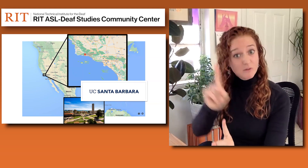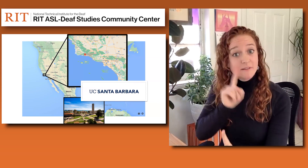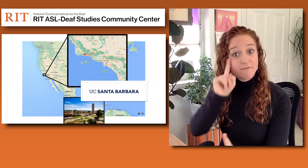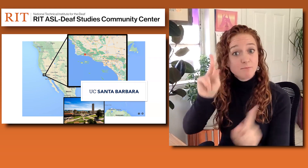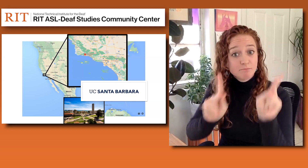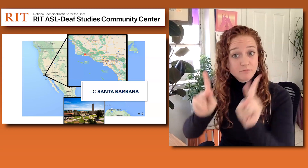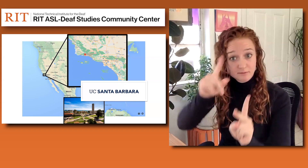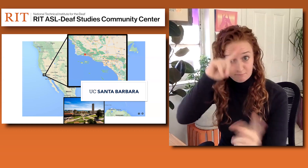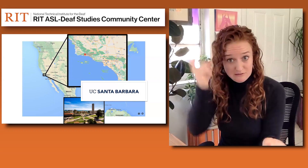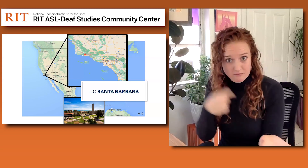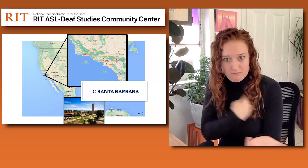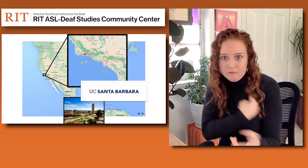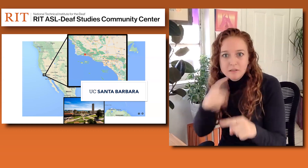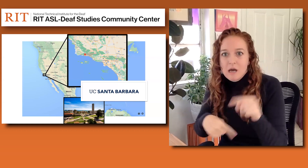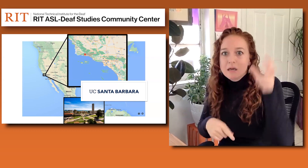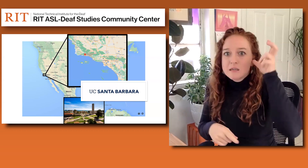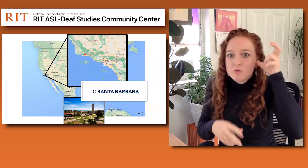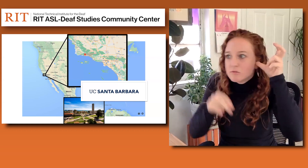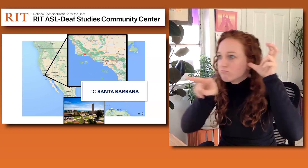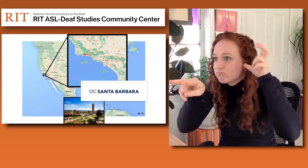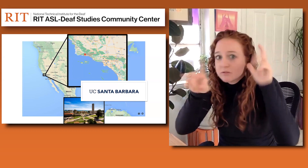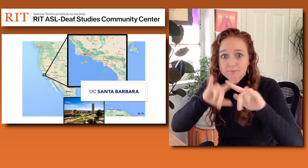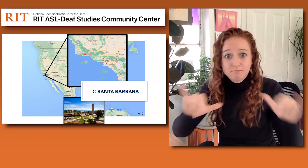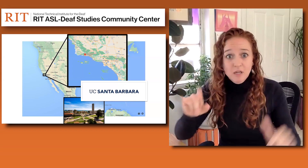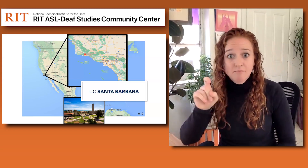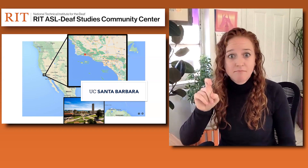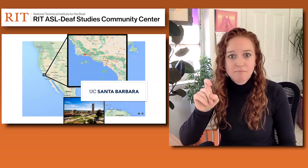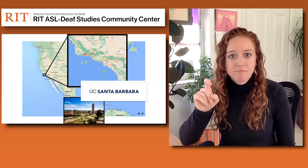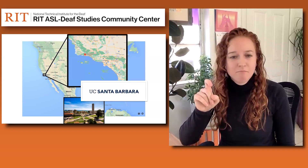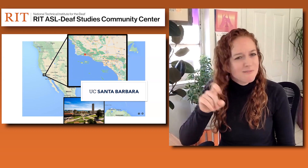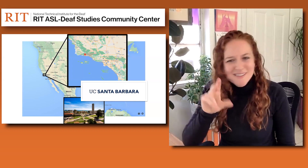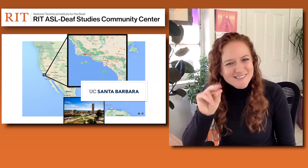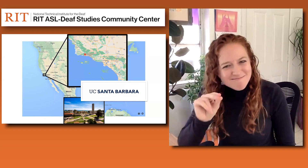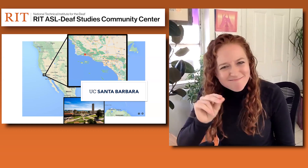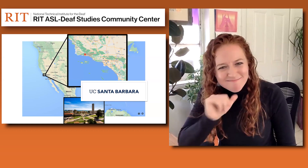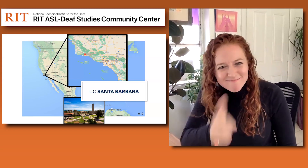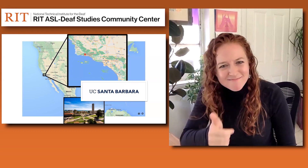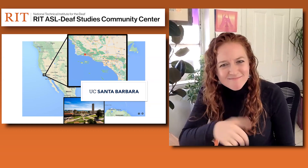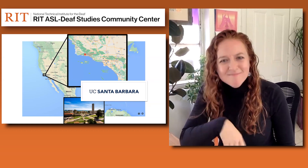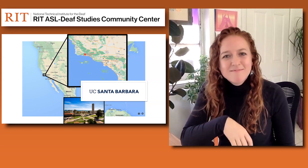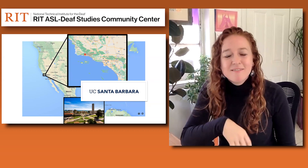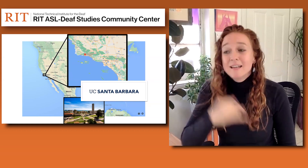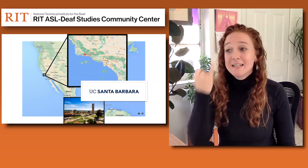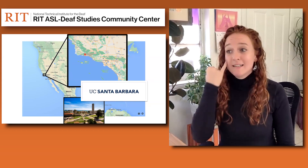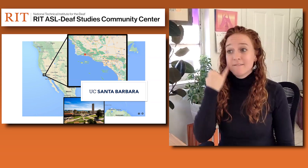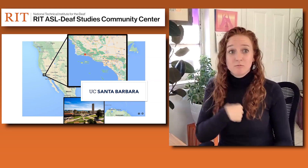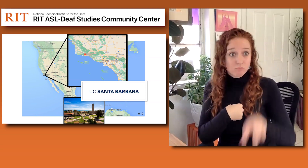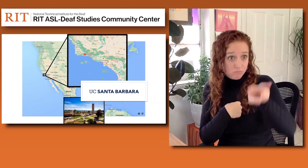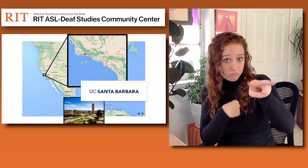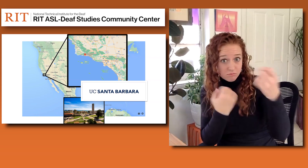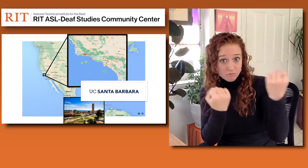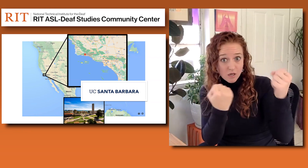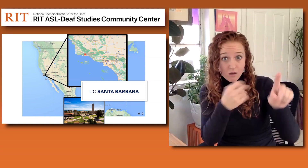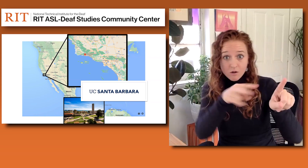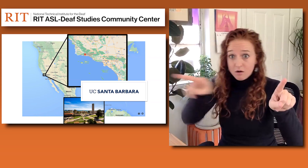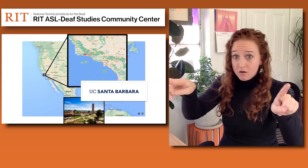Is that inability to split attention only applicable to deaf persons, or is that for hearing persons as well?